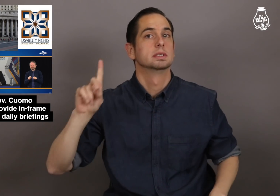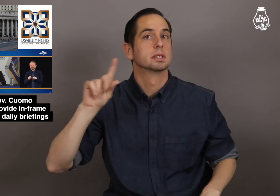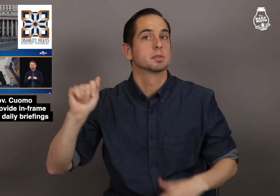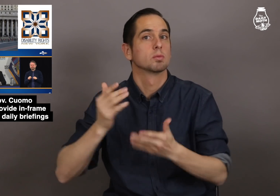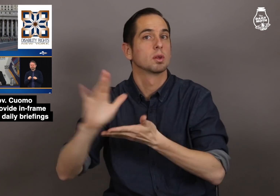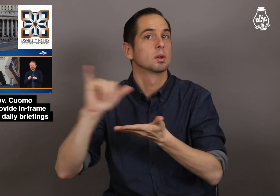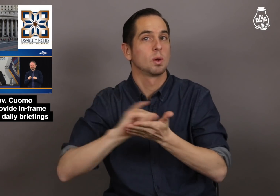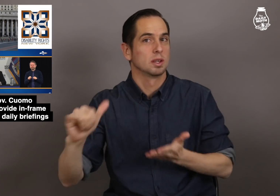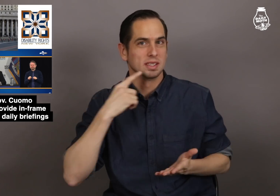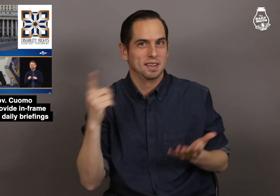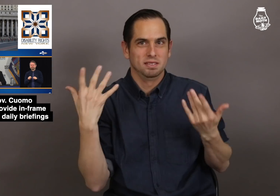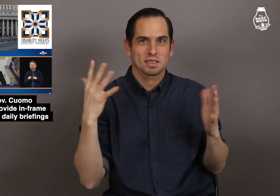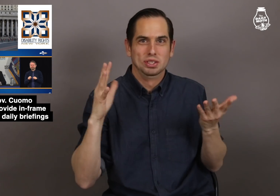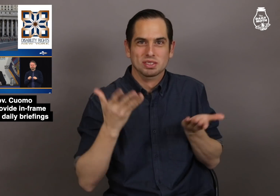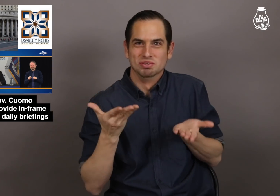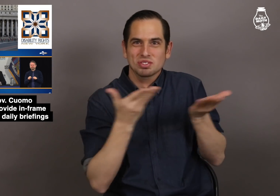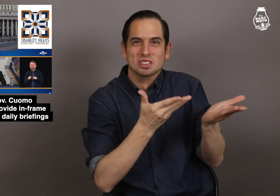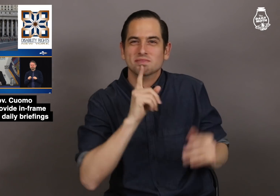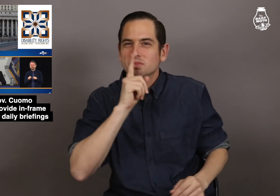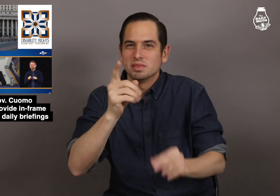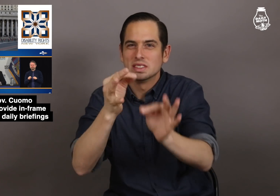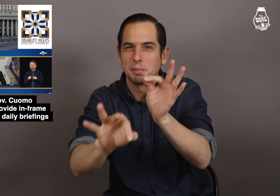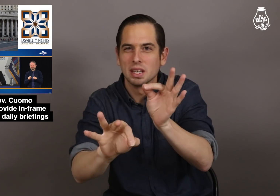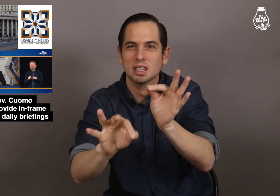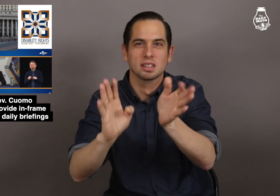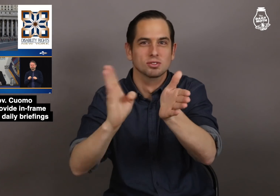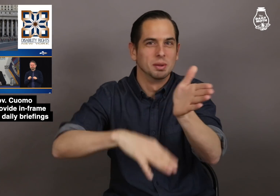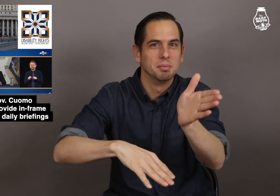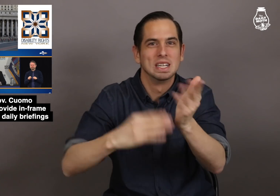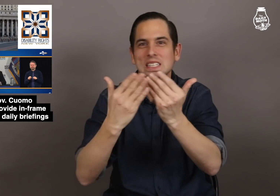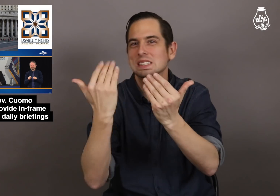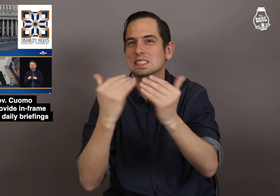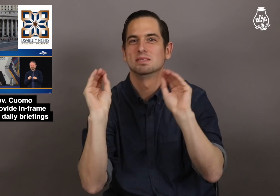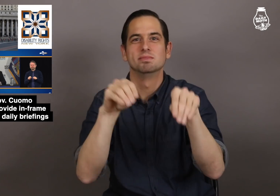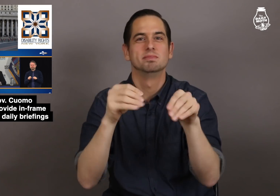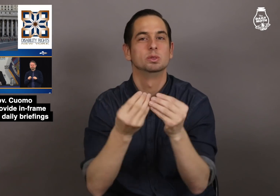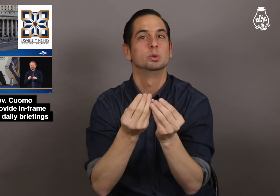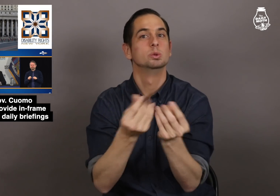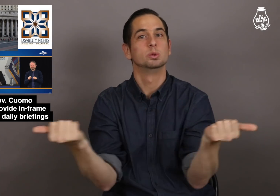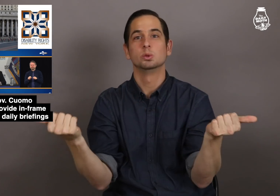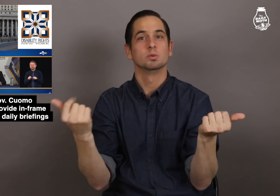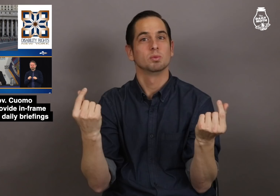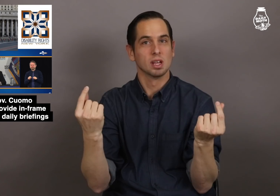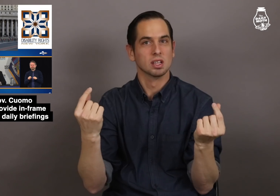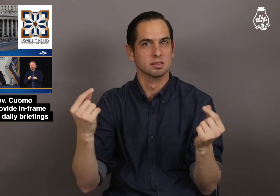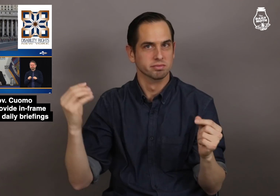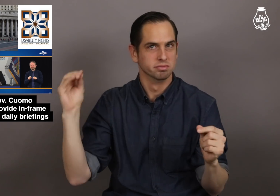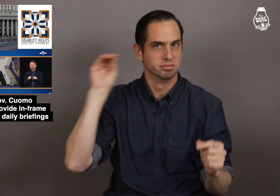DRNY said they have suggested a simple, inexpensive, and an easily-implemented solution